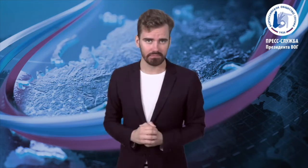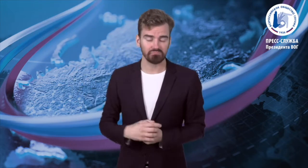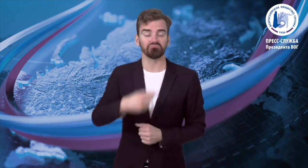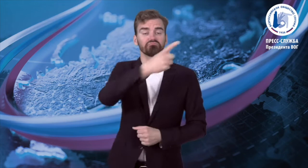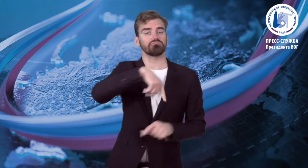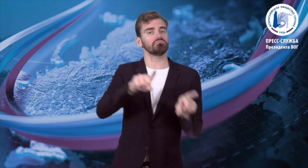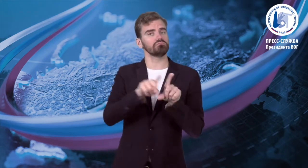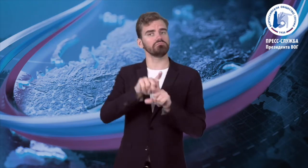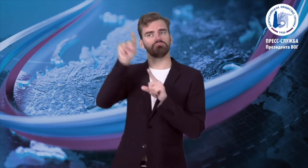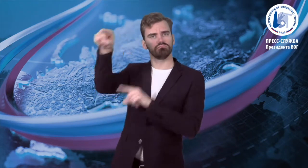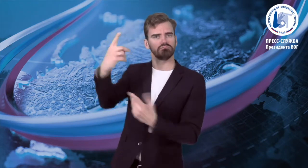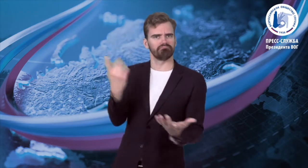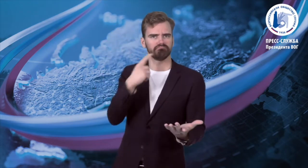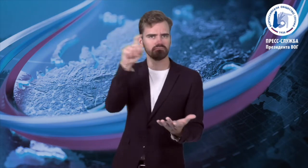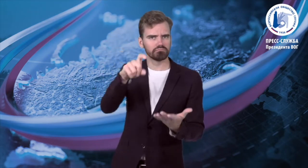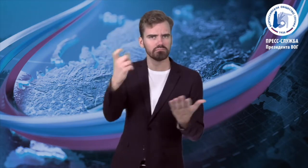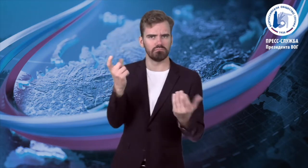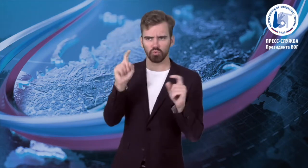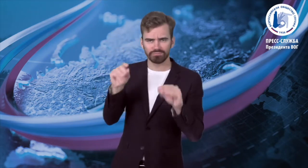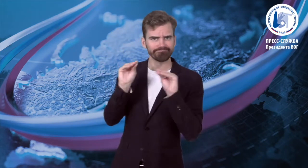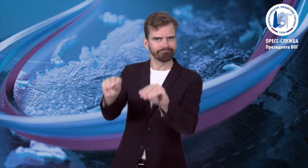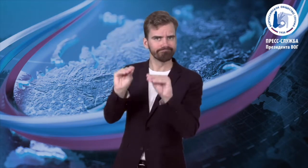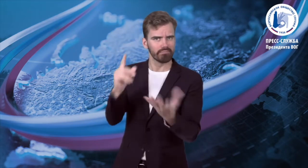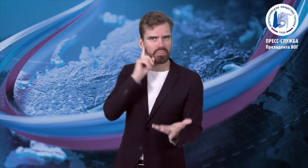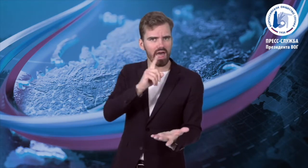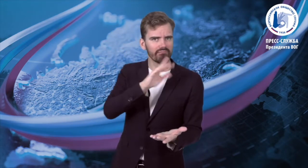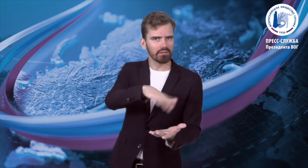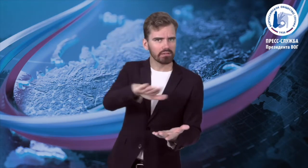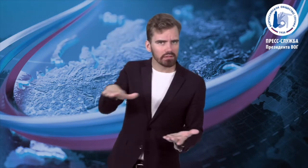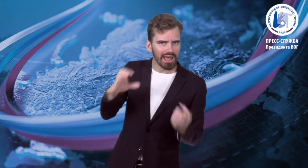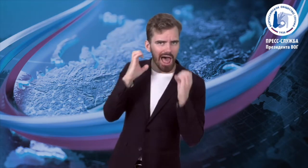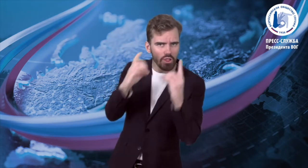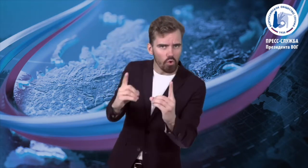There we raised questions about the education of deaf school-age children